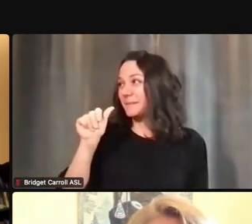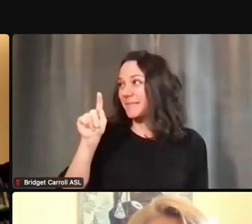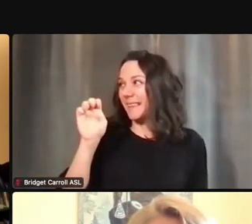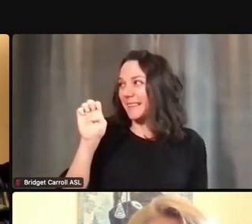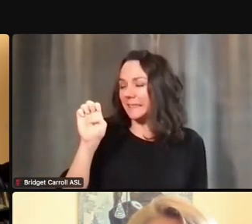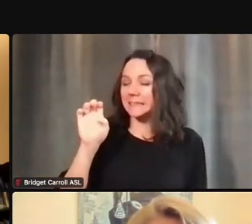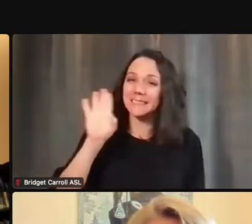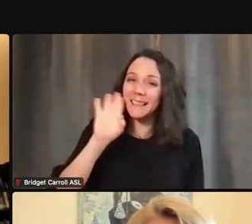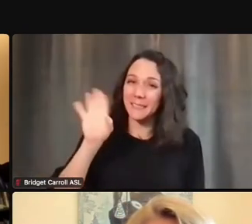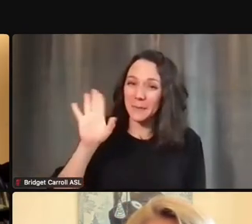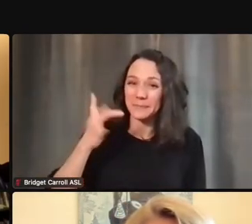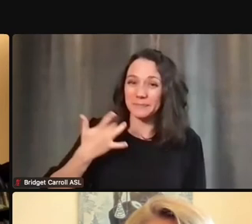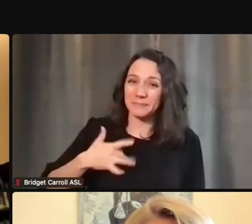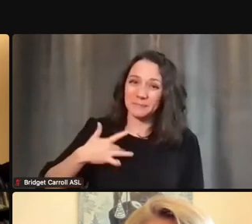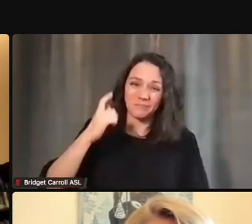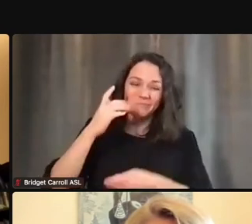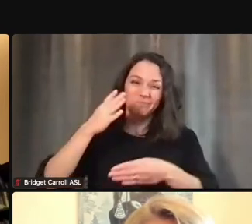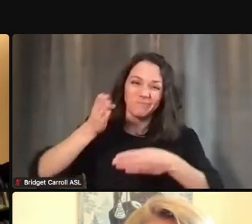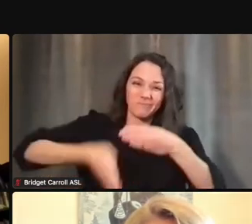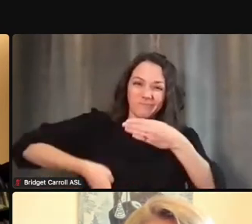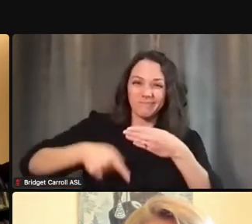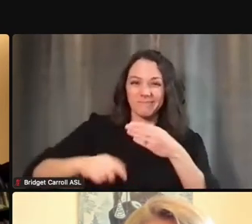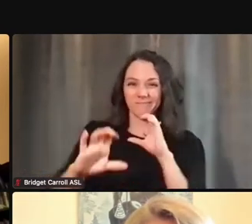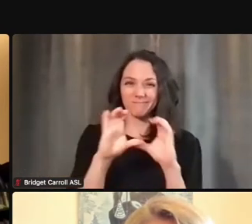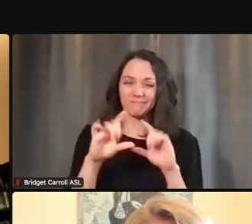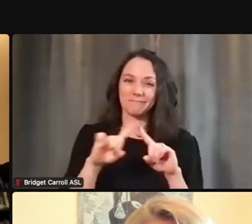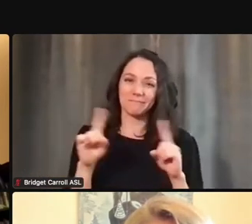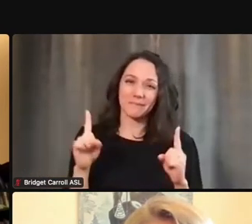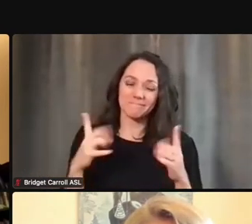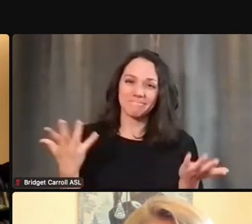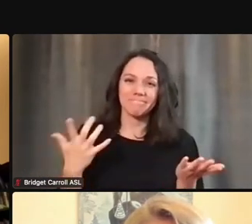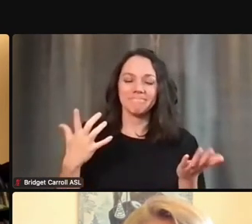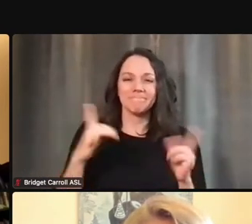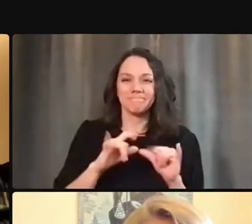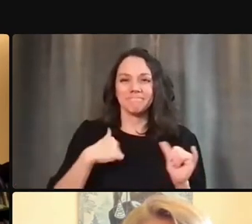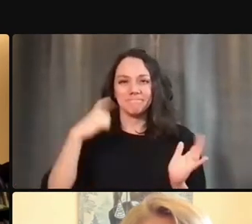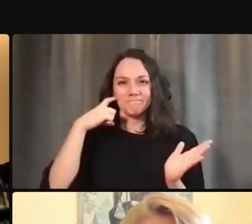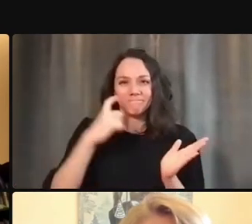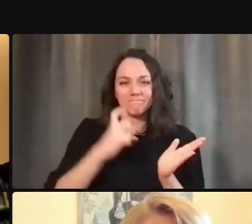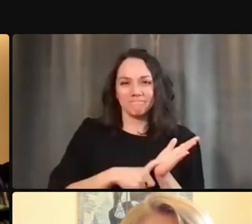I don't want to end this conversation but I recognize that we've committed